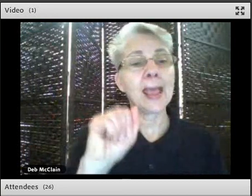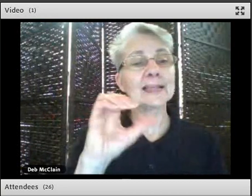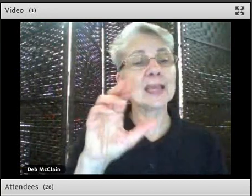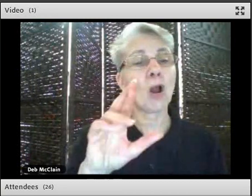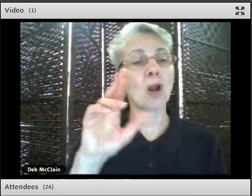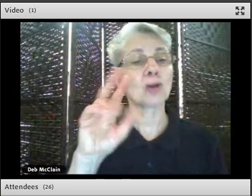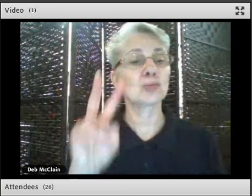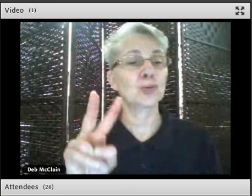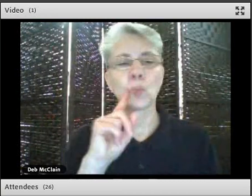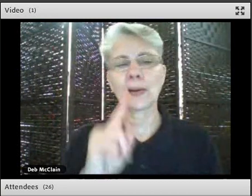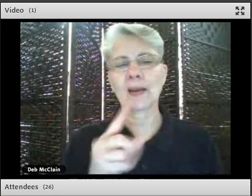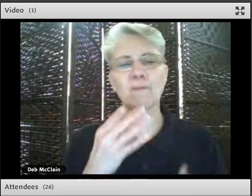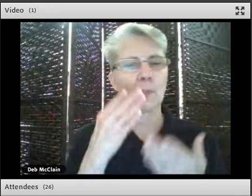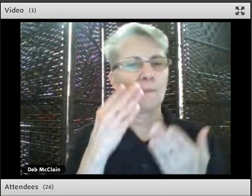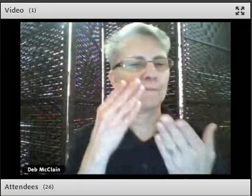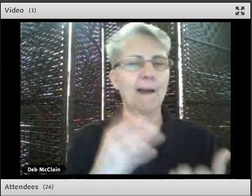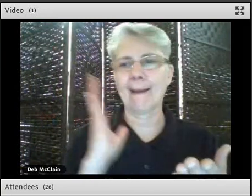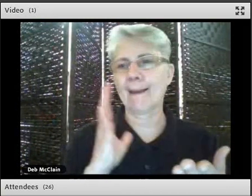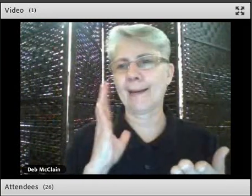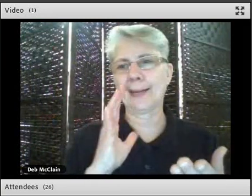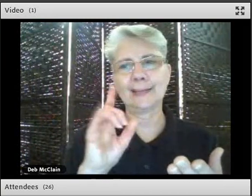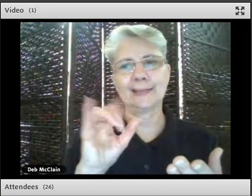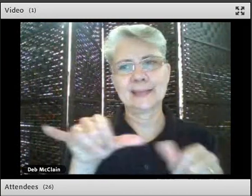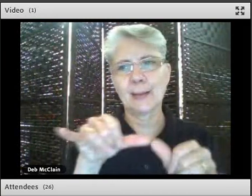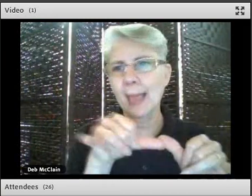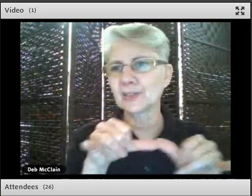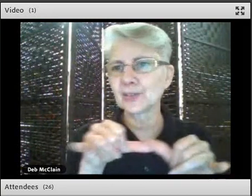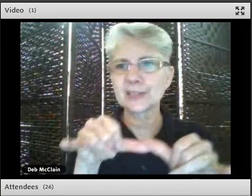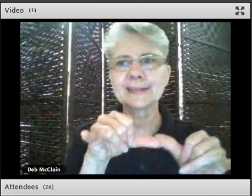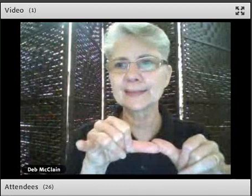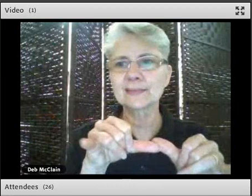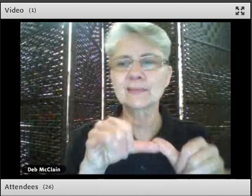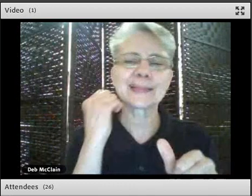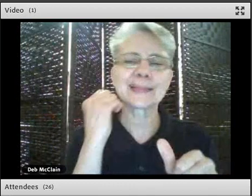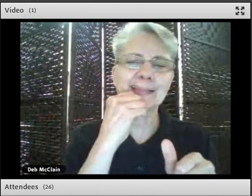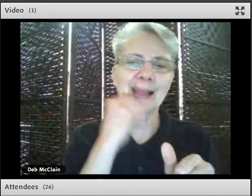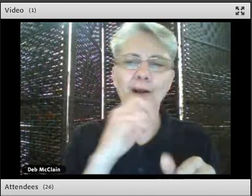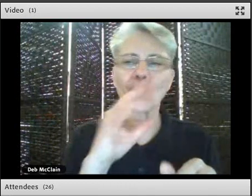That was something that was part of the rules. With RDA, that's not the case.